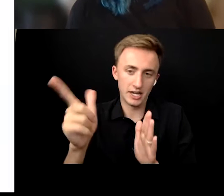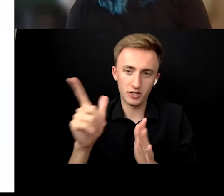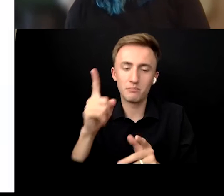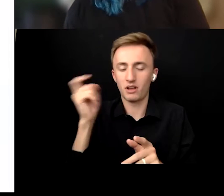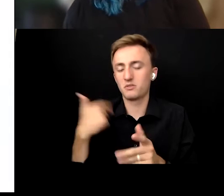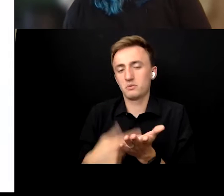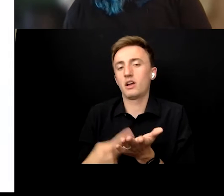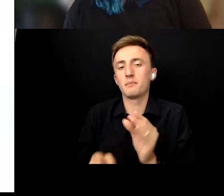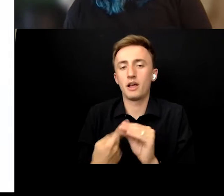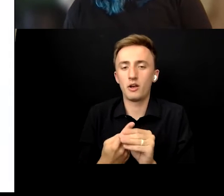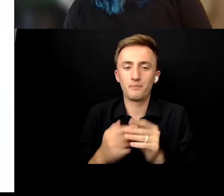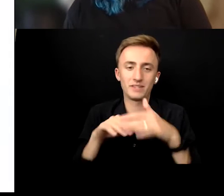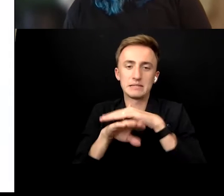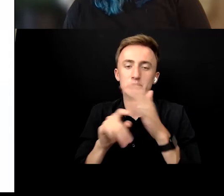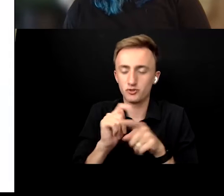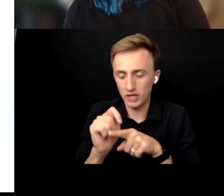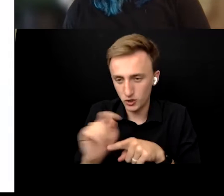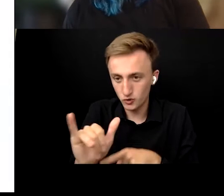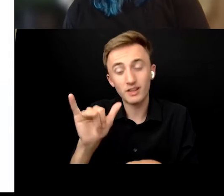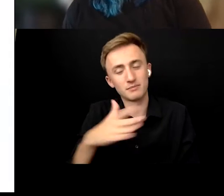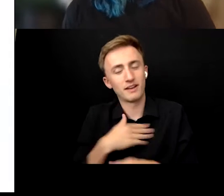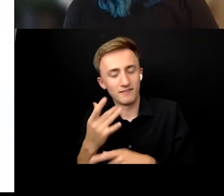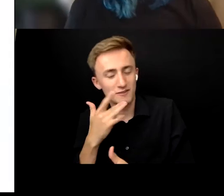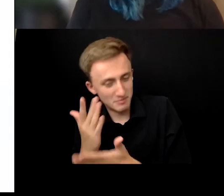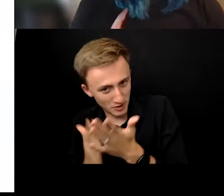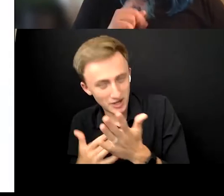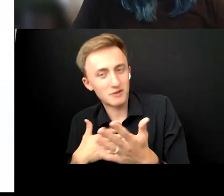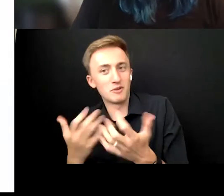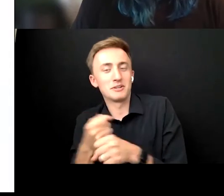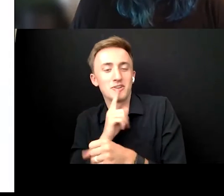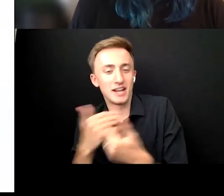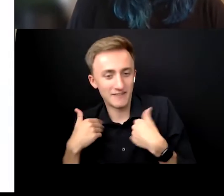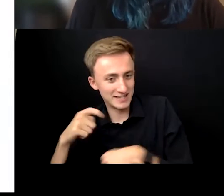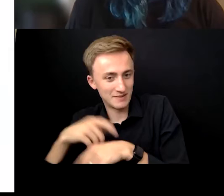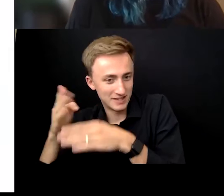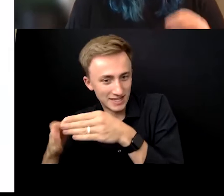the accessibility tree, which is my favorite part and I need to make sure I have time for it. This